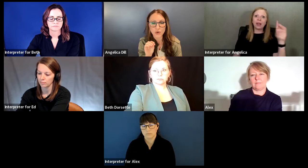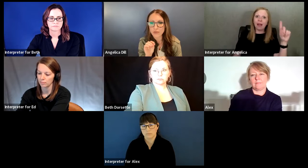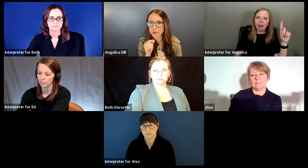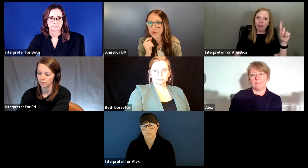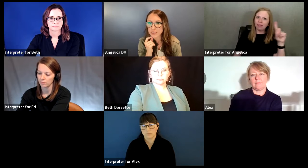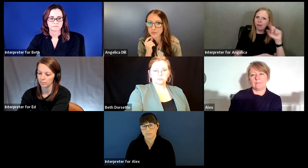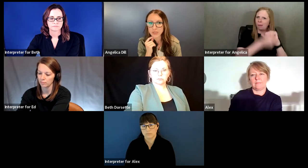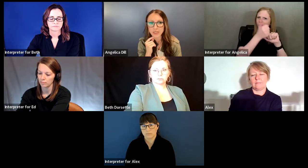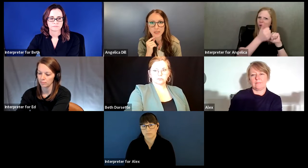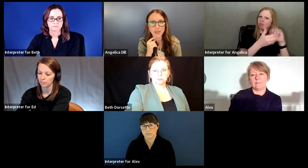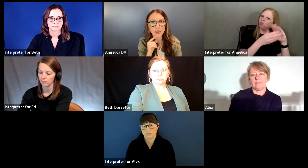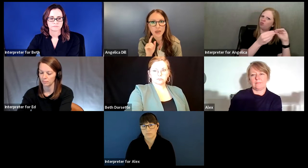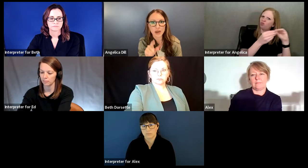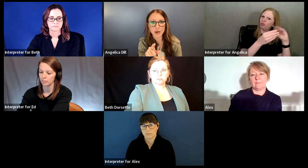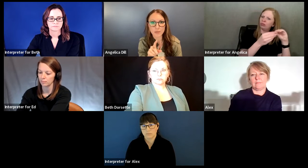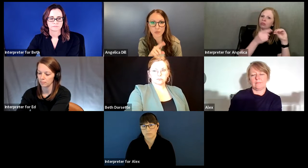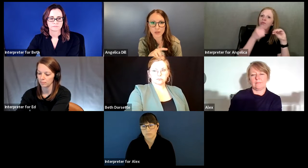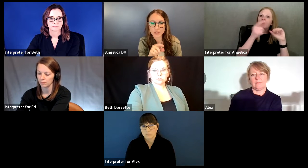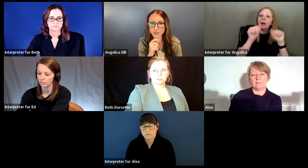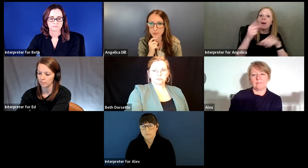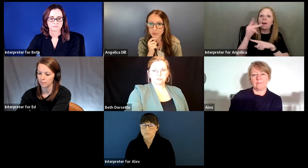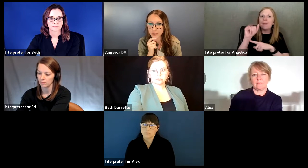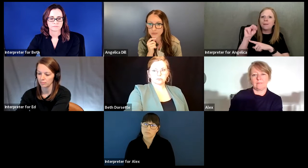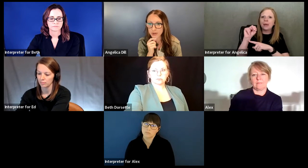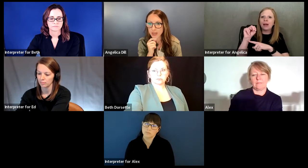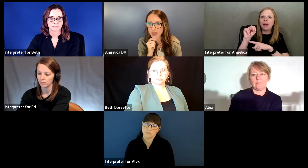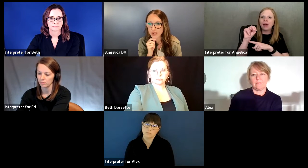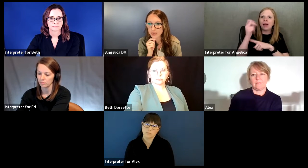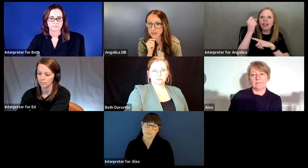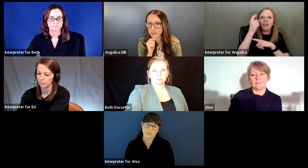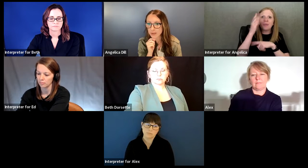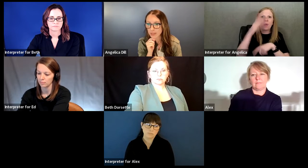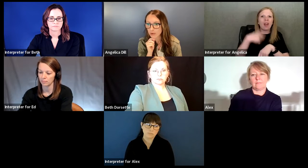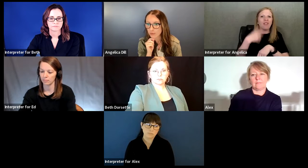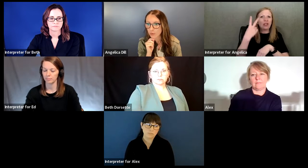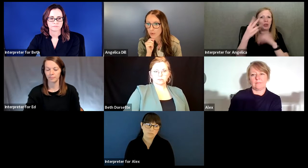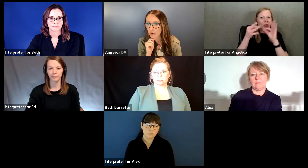So if you wanted to pin one of the interpreters for Ed, that might be helpful.